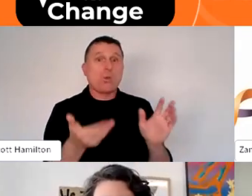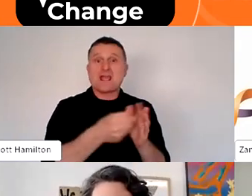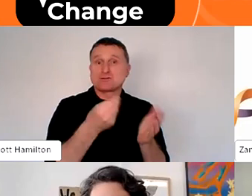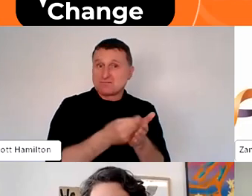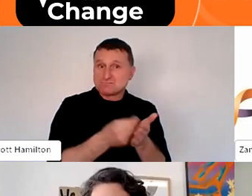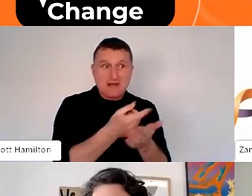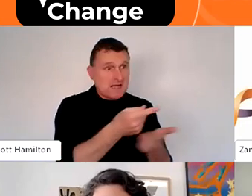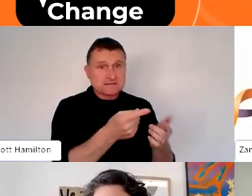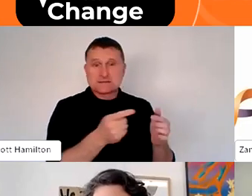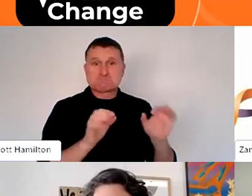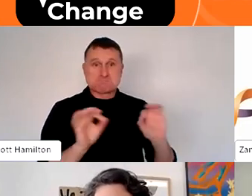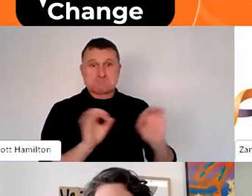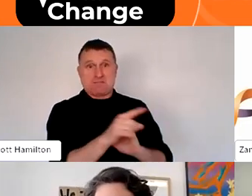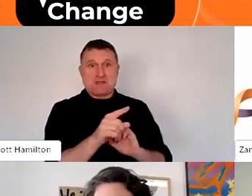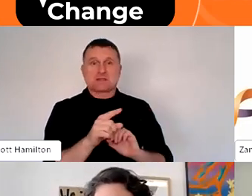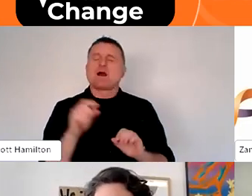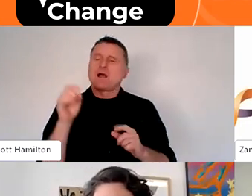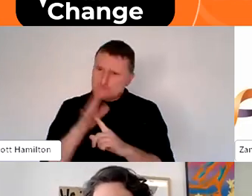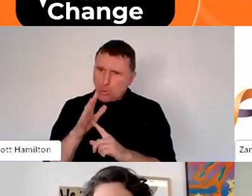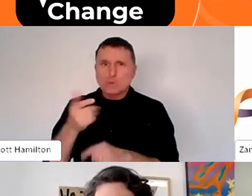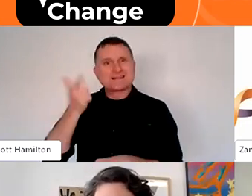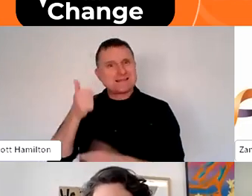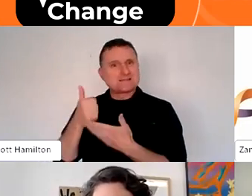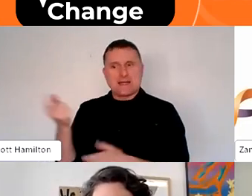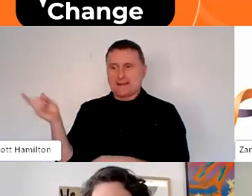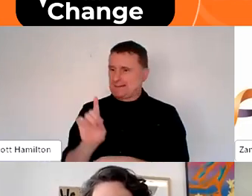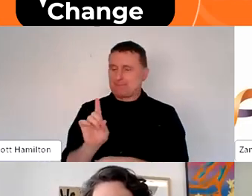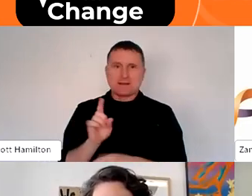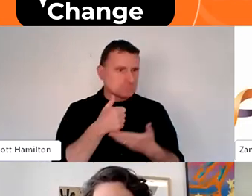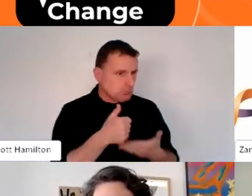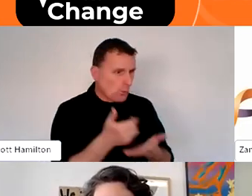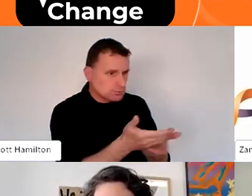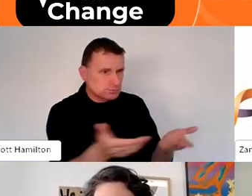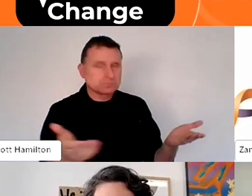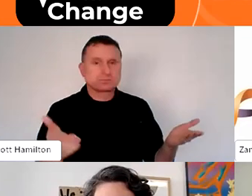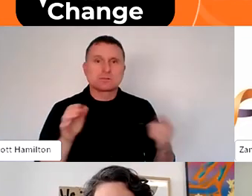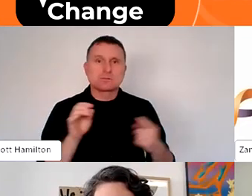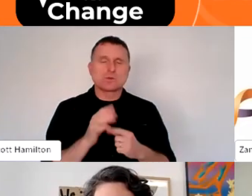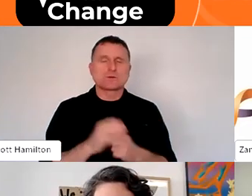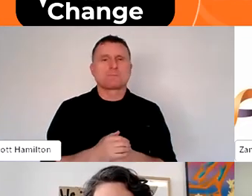support them. So our pou, and I'm part of the Pou Toru which is looking